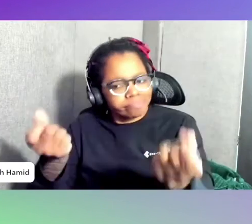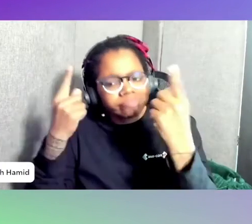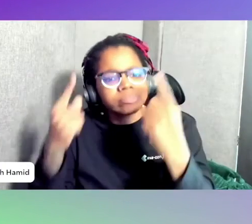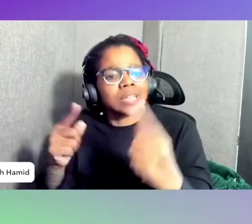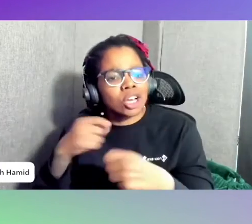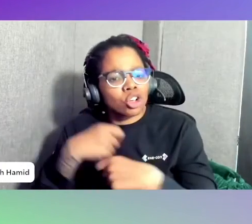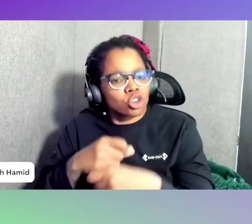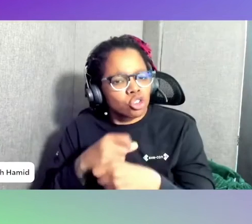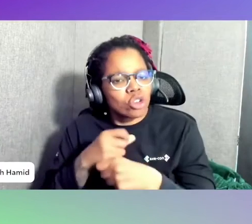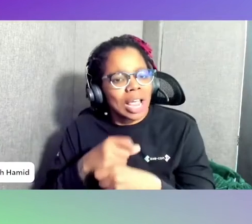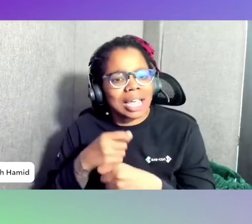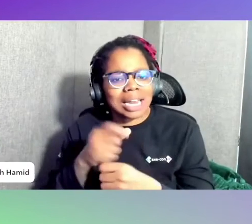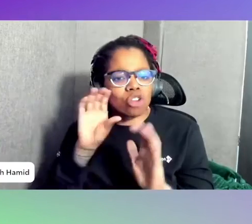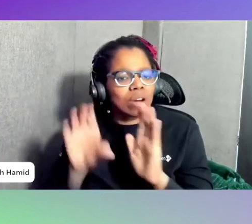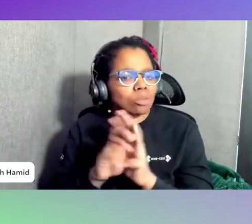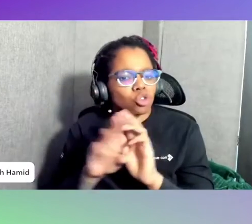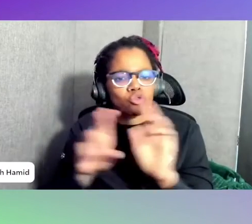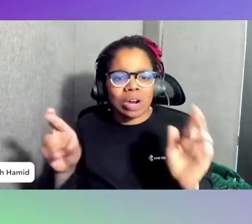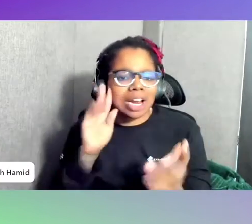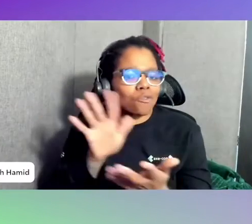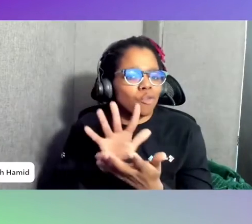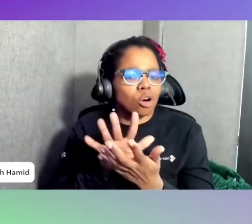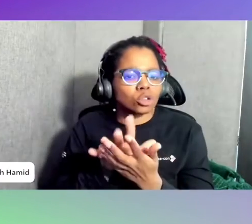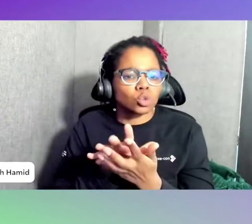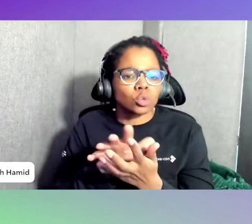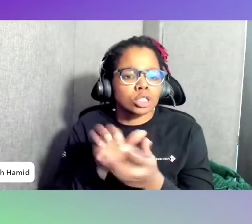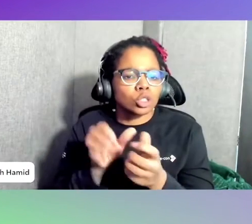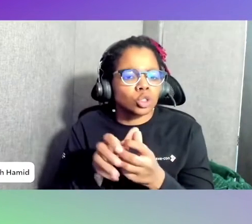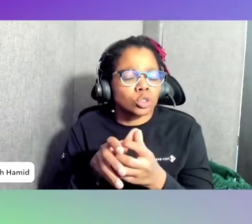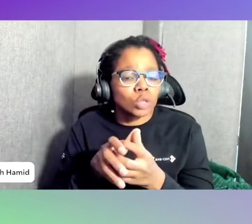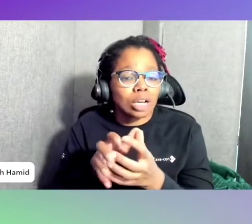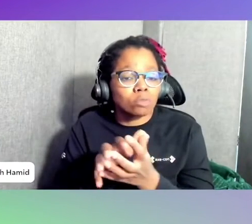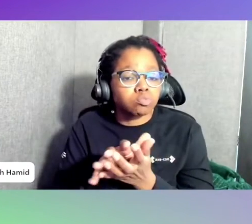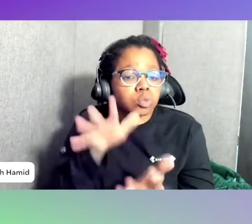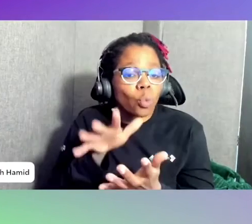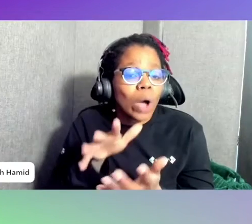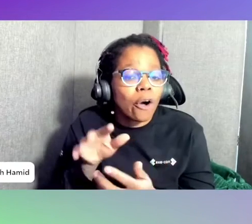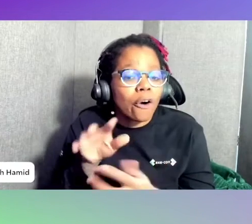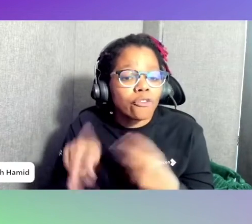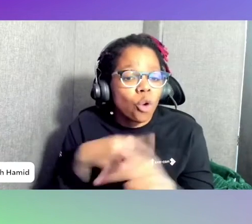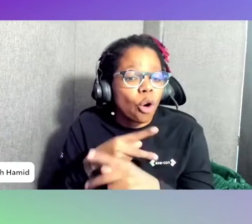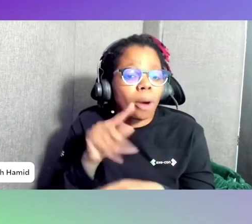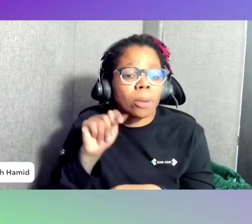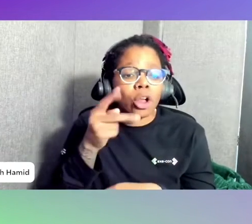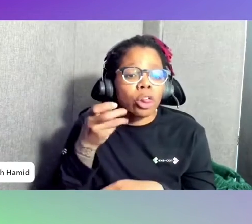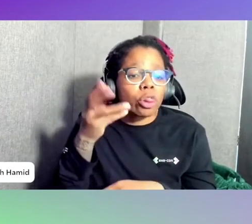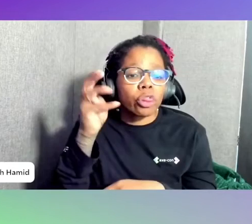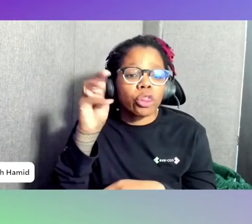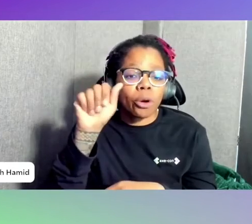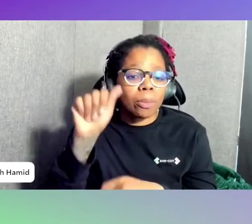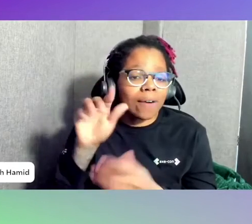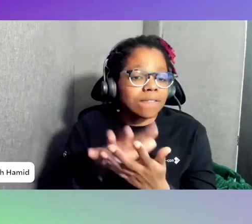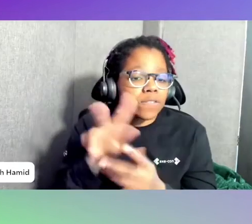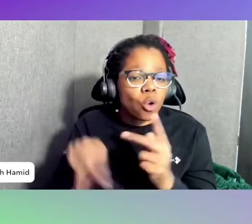all the MDM documents for all the stuff they needed to know. Basically a good way to get up and coming up and running on